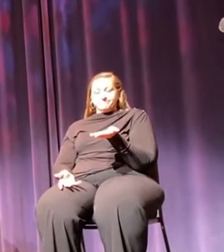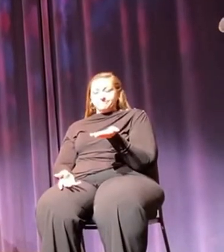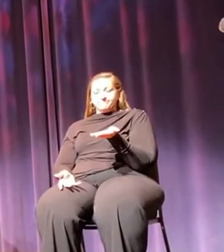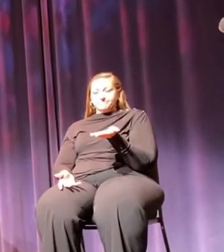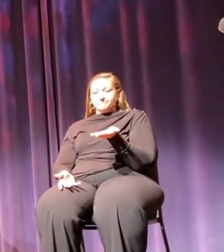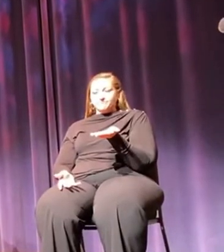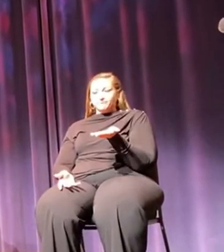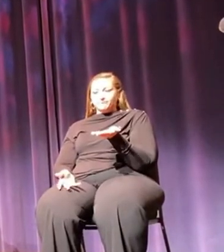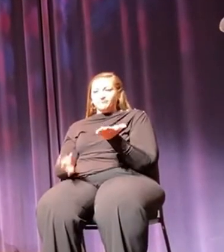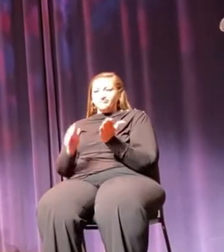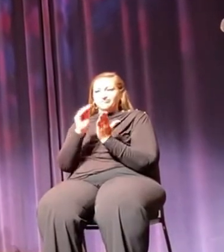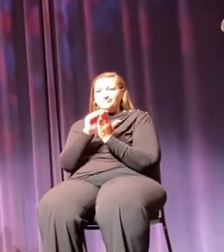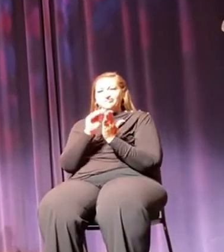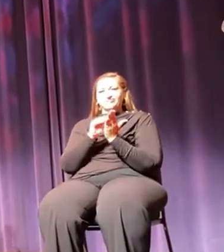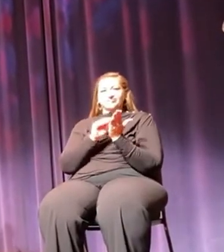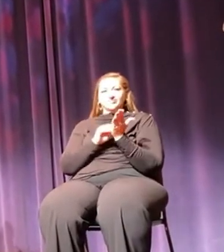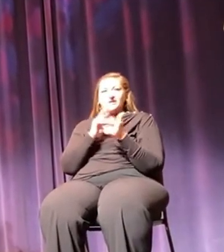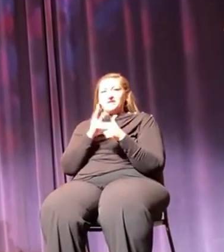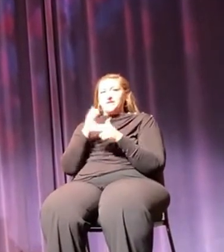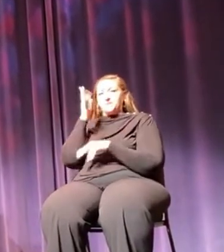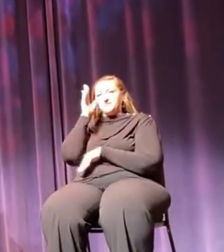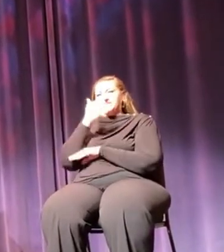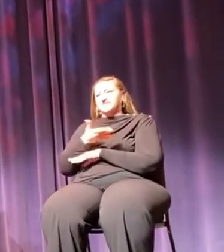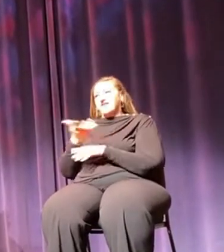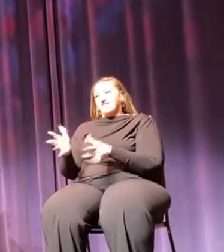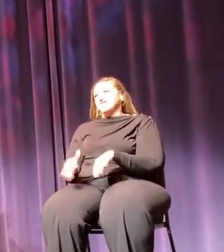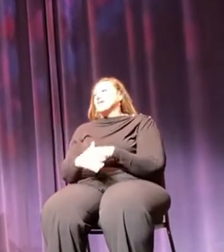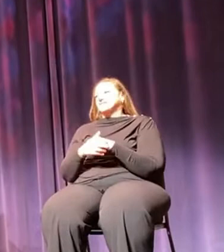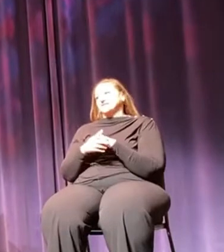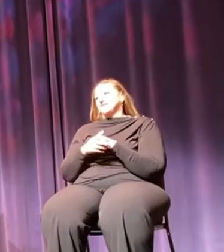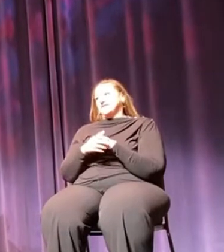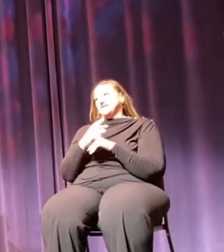We only record the names of sons the genealogists explains to me.